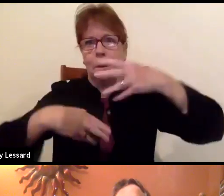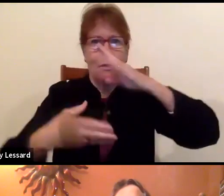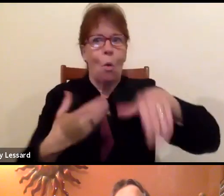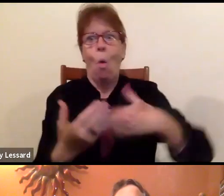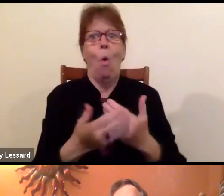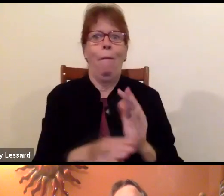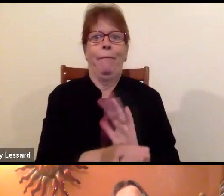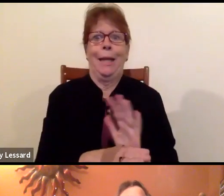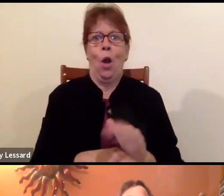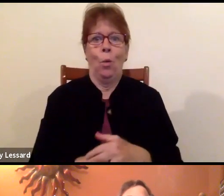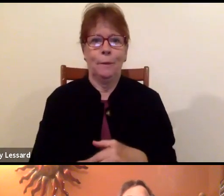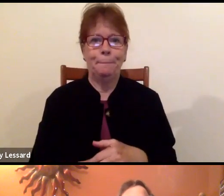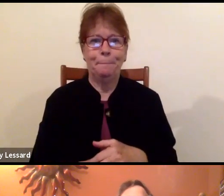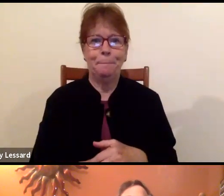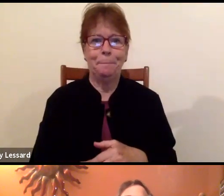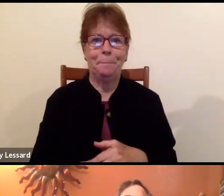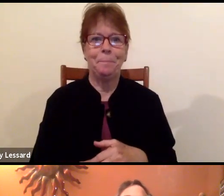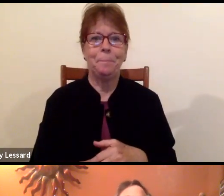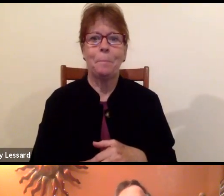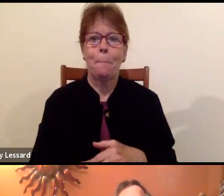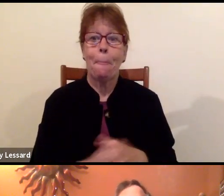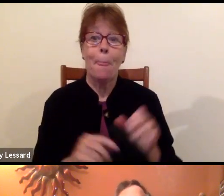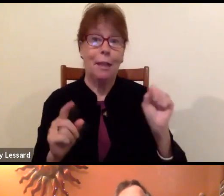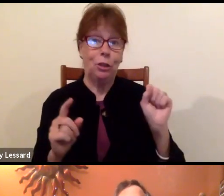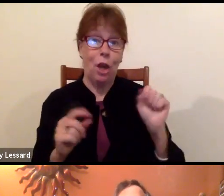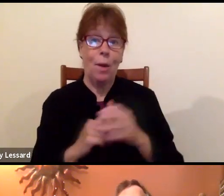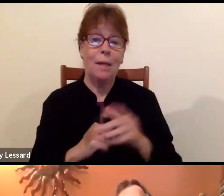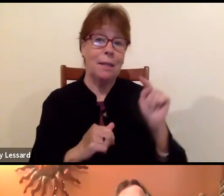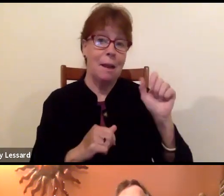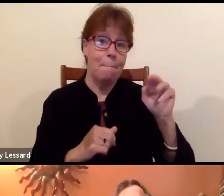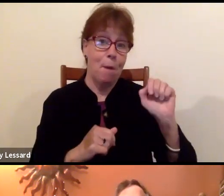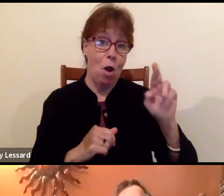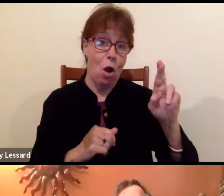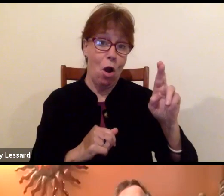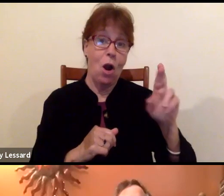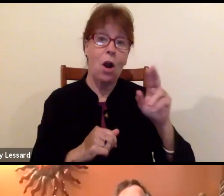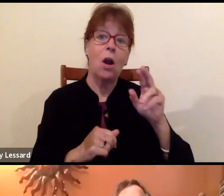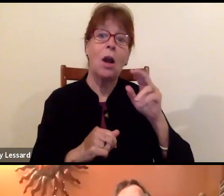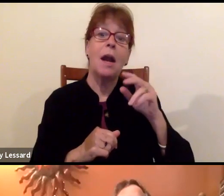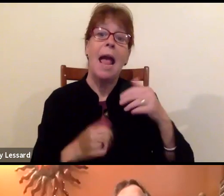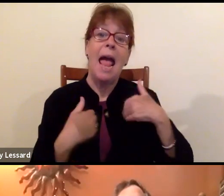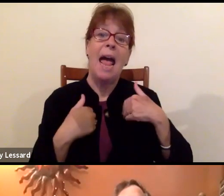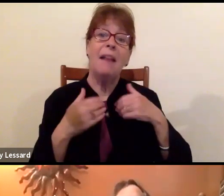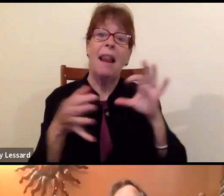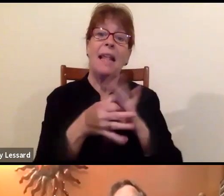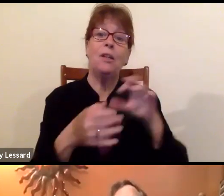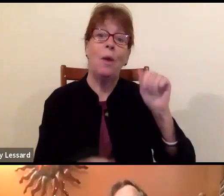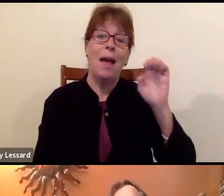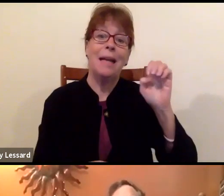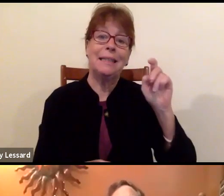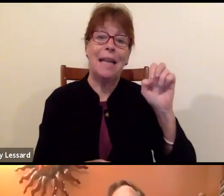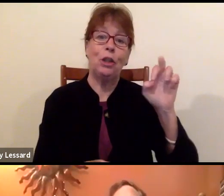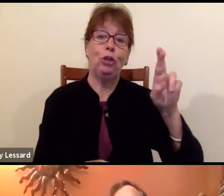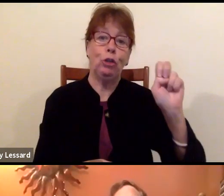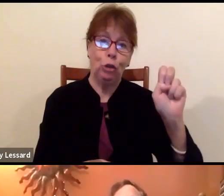still be available. I'll try to collect some of these links from both Sheri and Don so you can find them without going